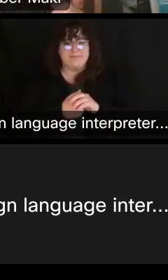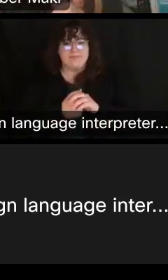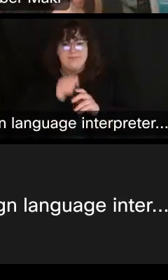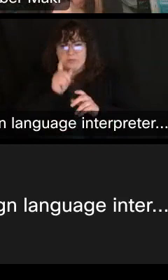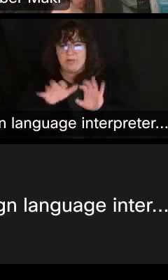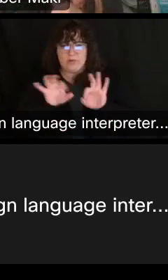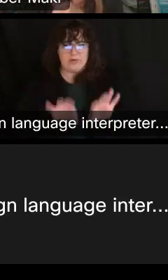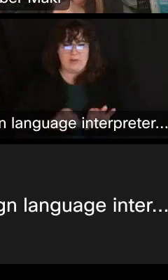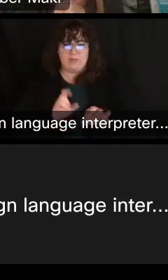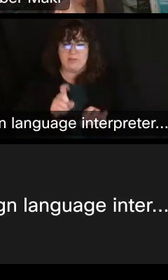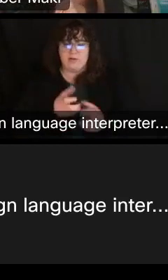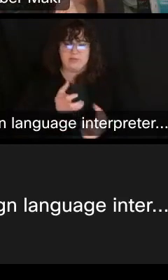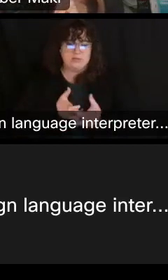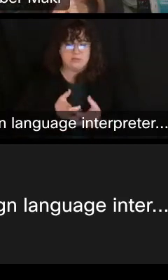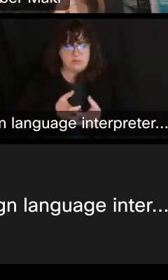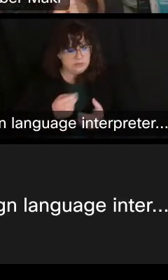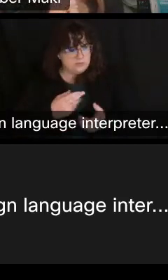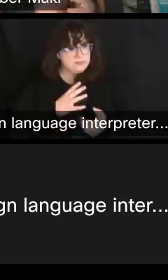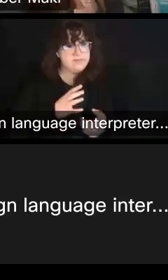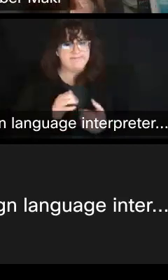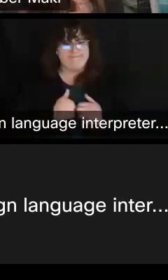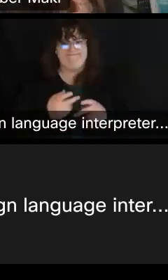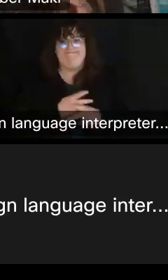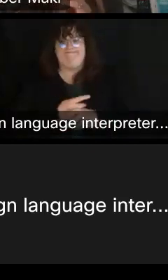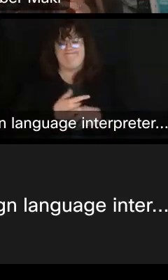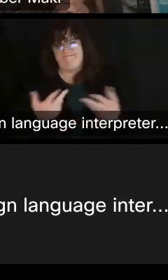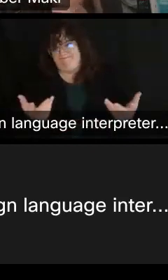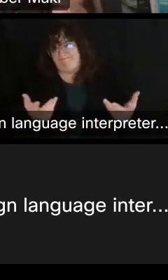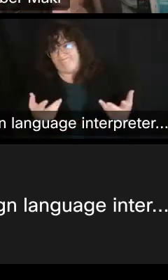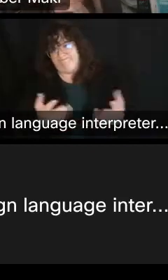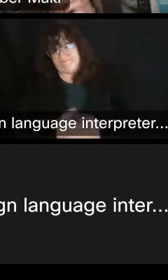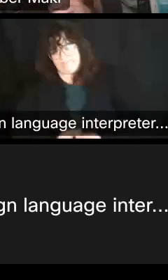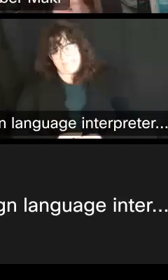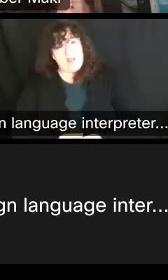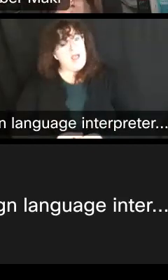So, how do you figured that out? I've come up with some examples that people